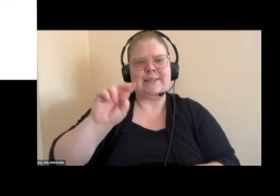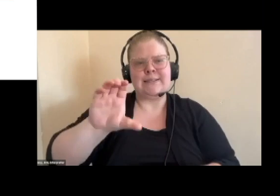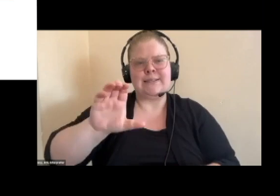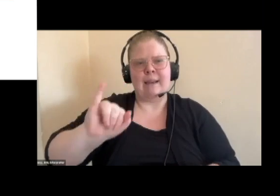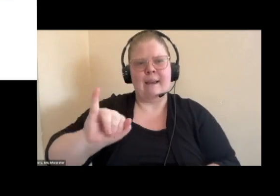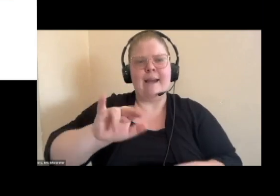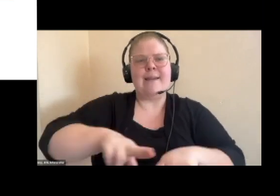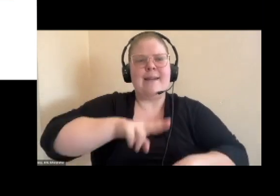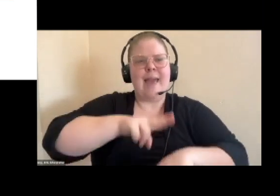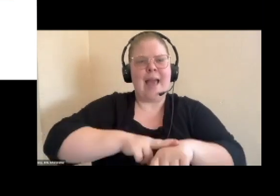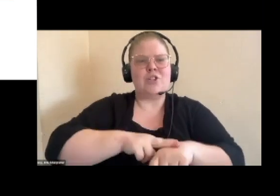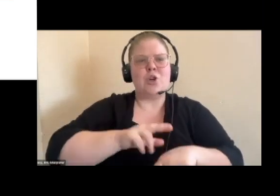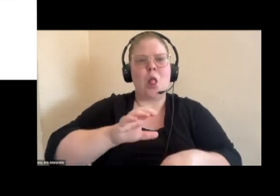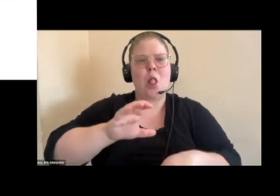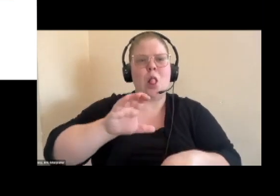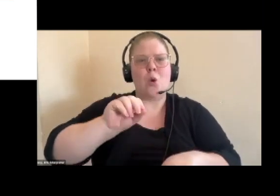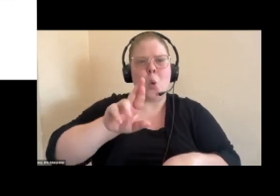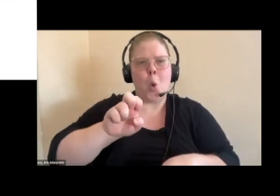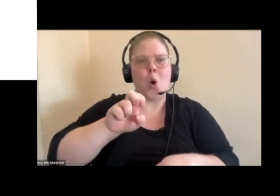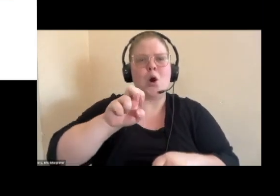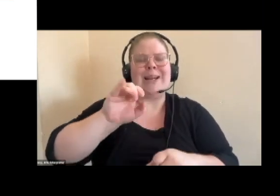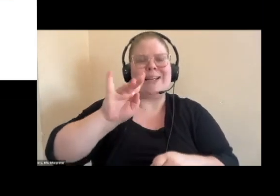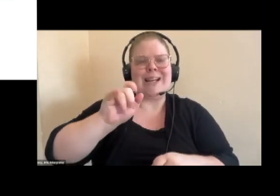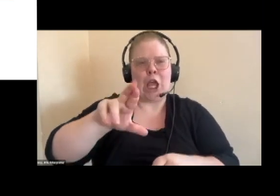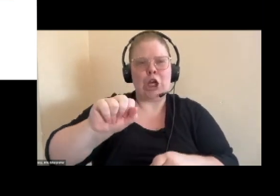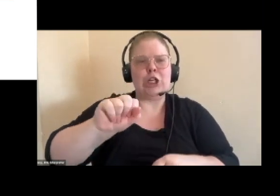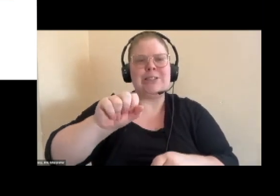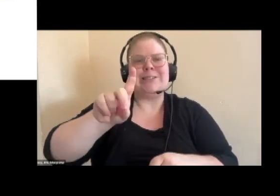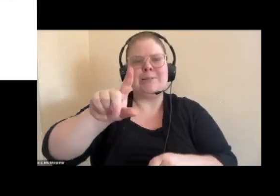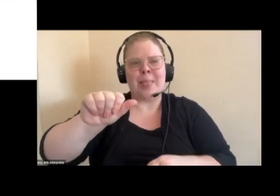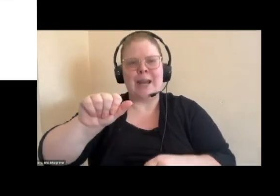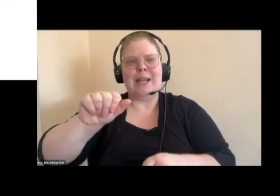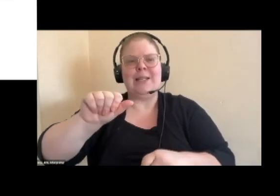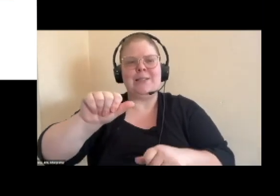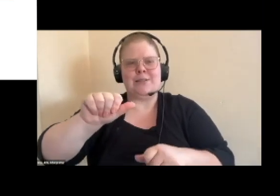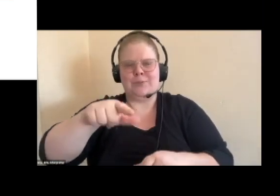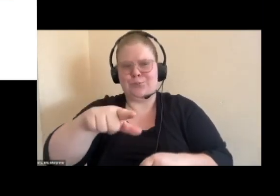which has been really a great advance in giving us